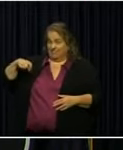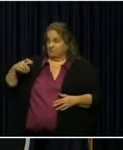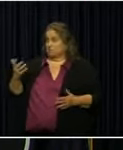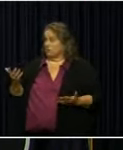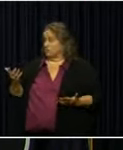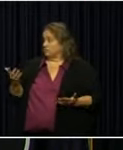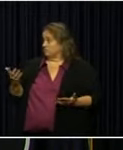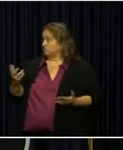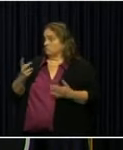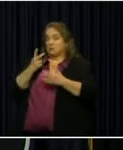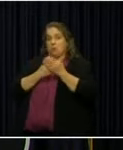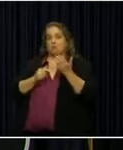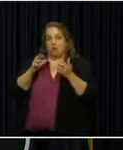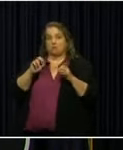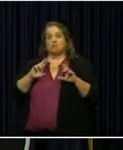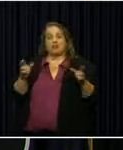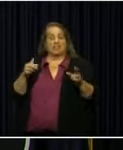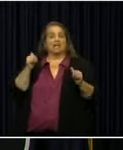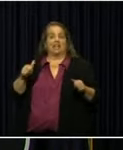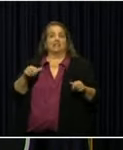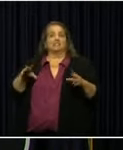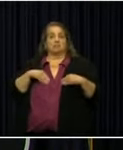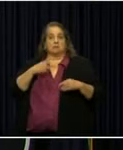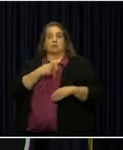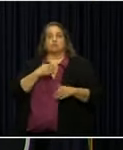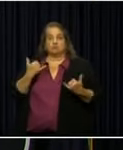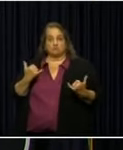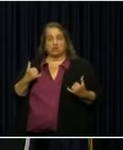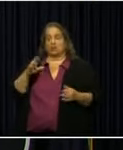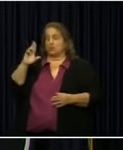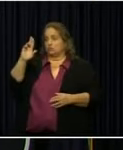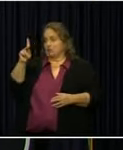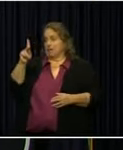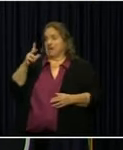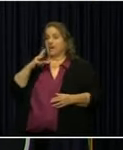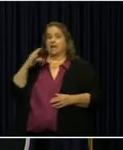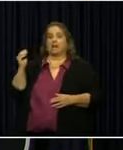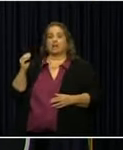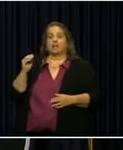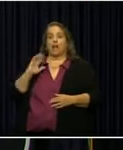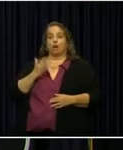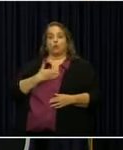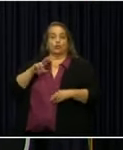ALONG. THOSE FIELD HOSPITALS WE HOPE WE NEVER HAVE TO USE THEM, BUT THE FACT THAT THIS DISEASE WILL